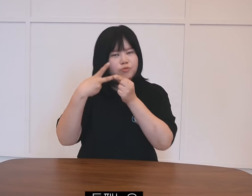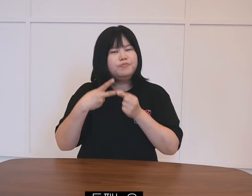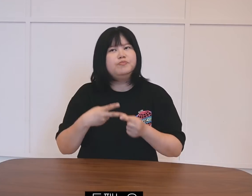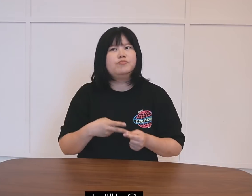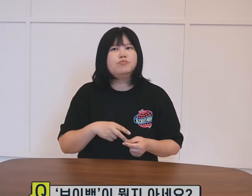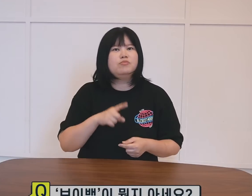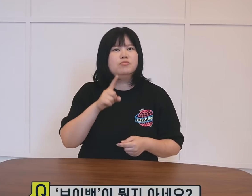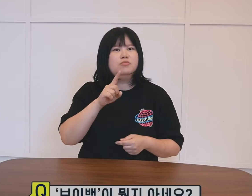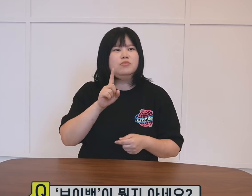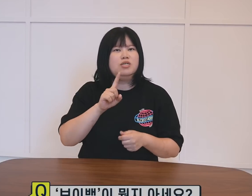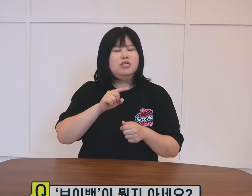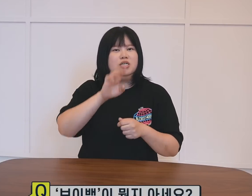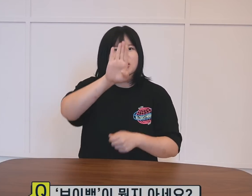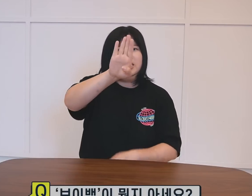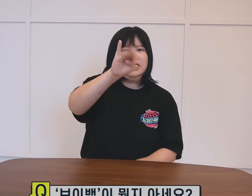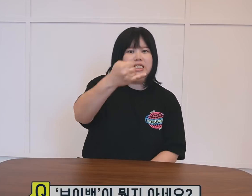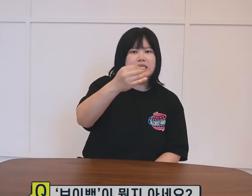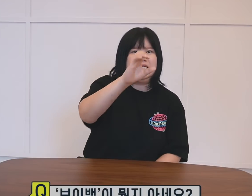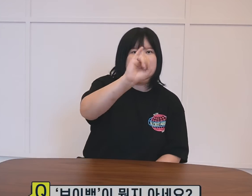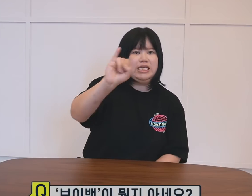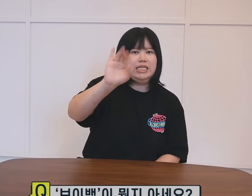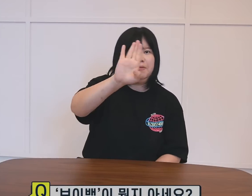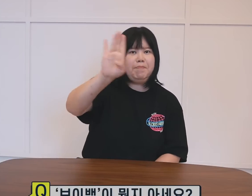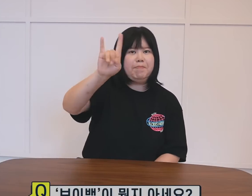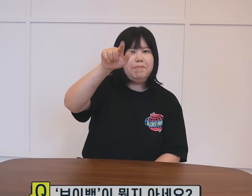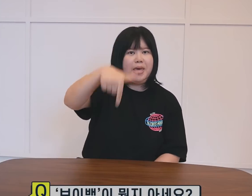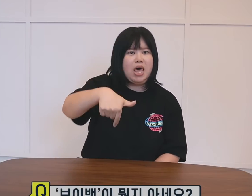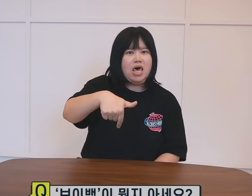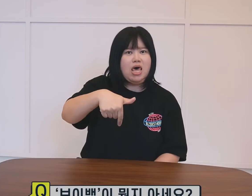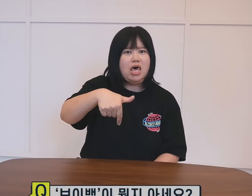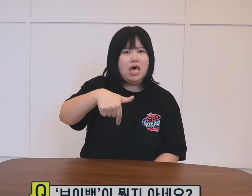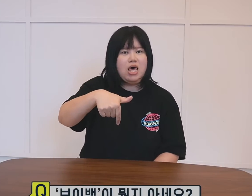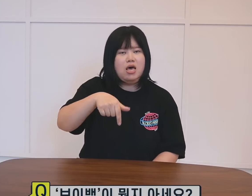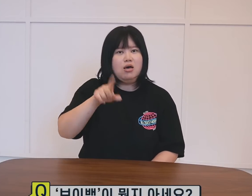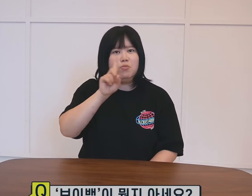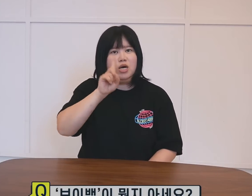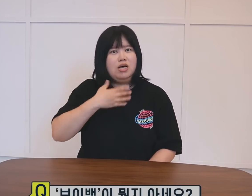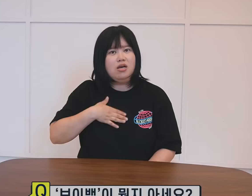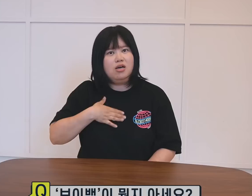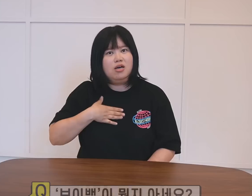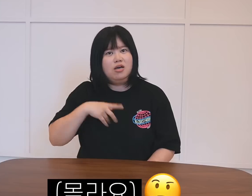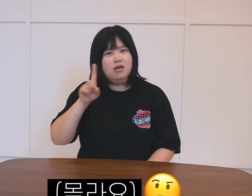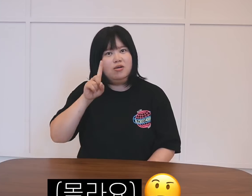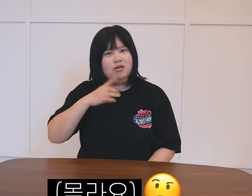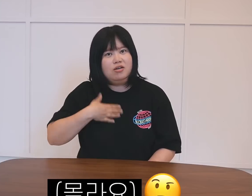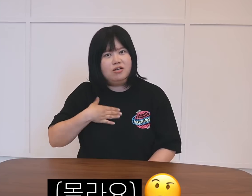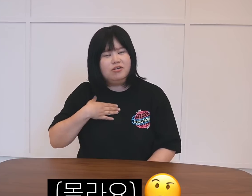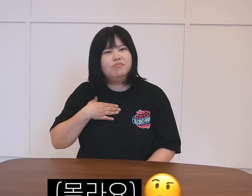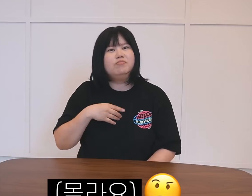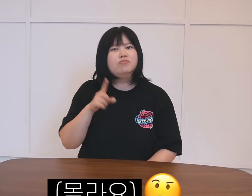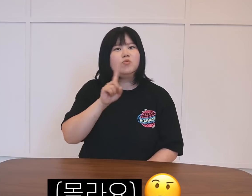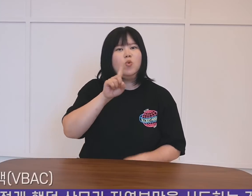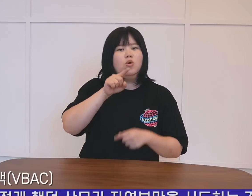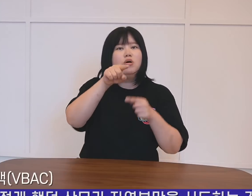the second Do you know what 'VBAC' is? (I do not know)